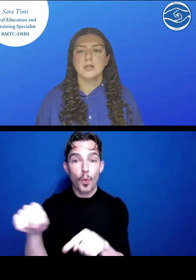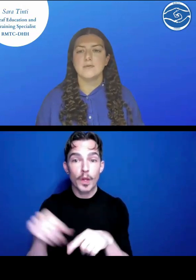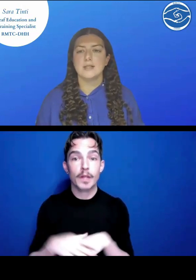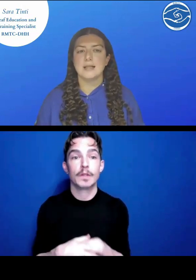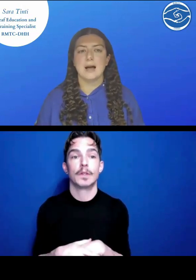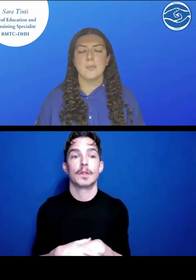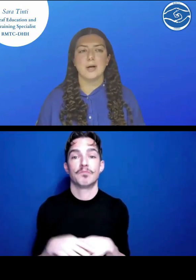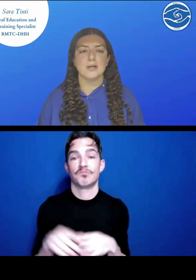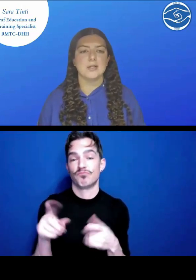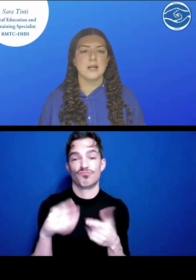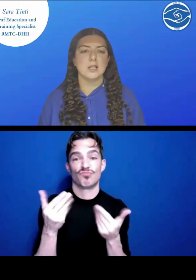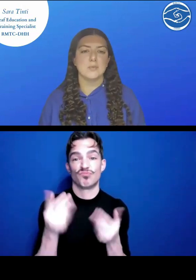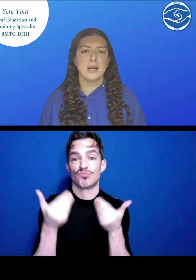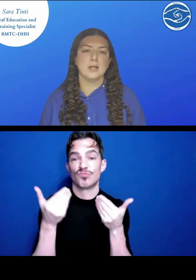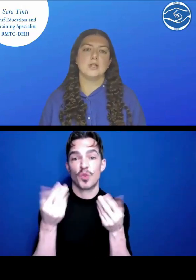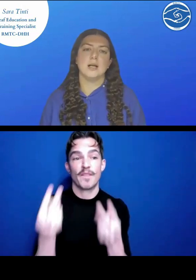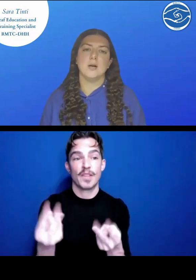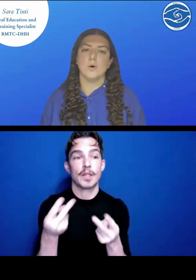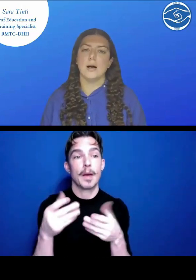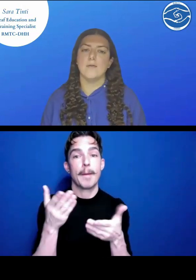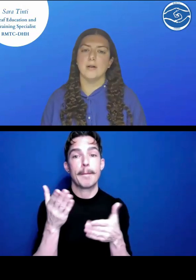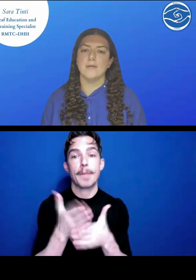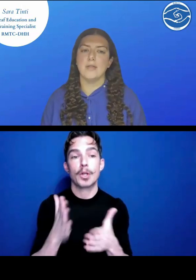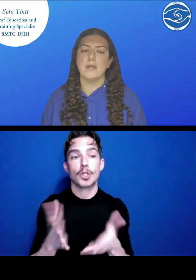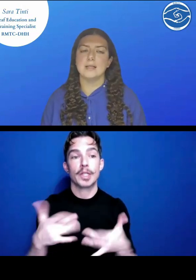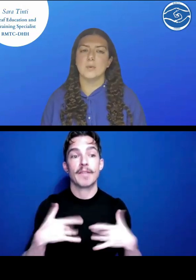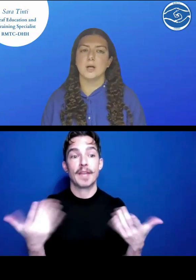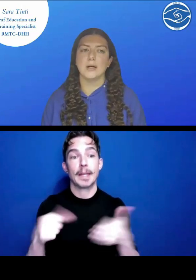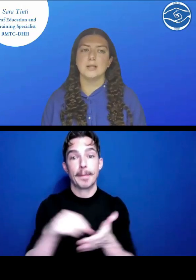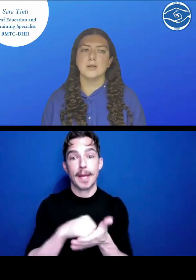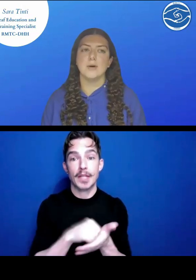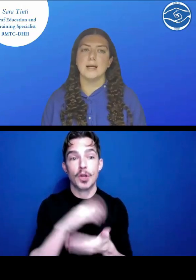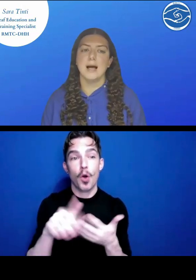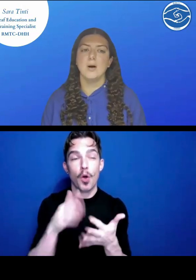you just visit that partners events page and we'll have all of the things that we're going to right